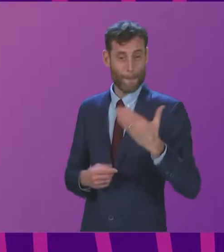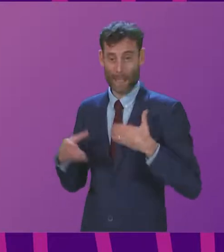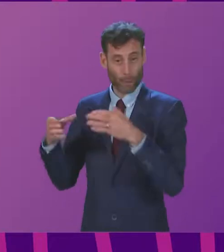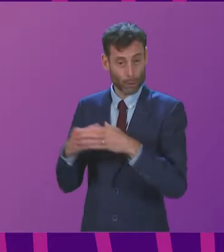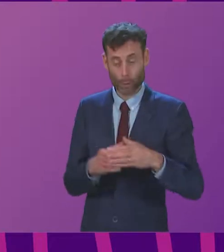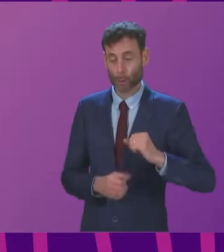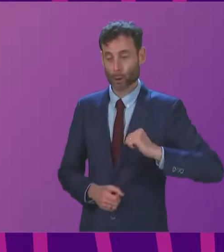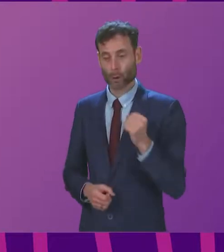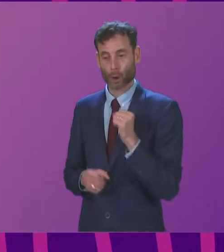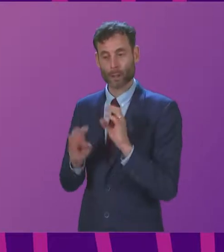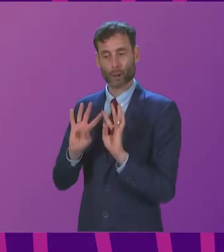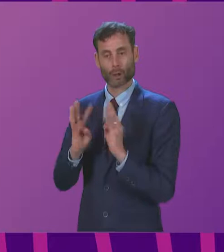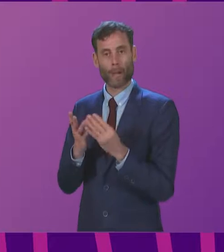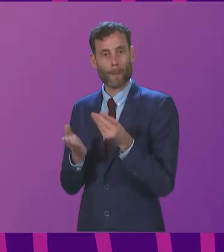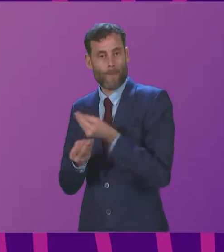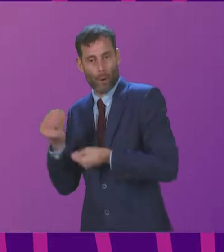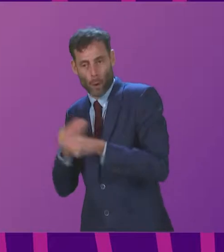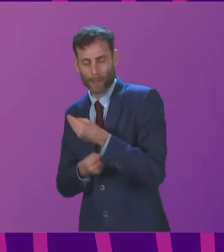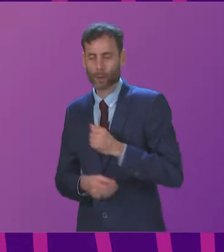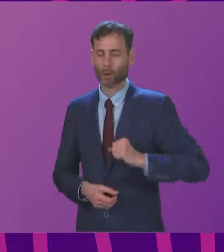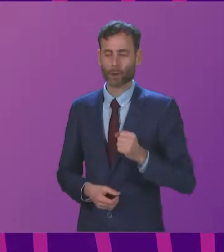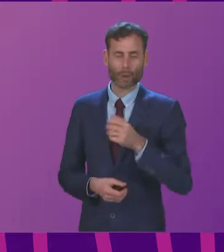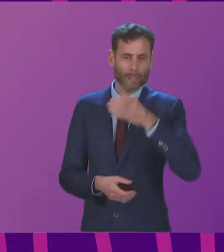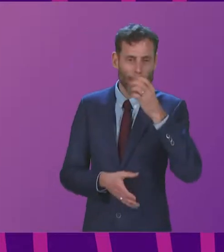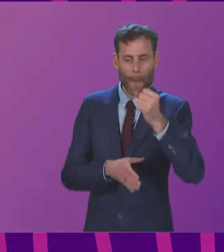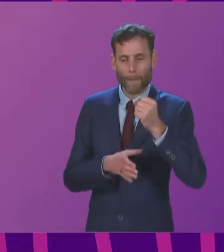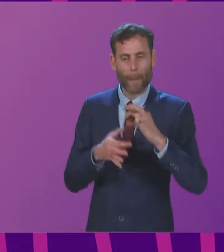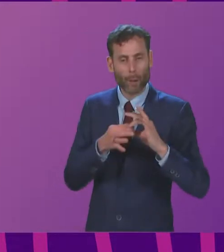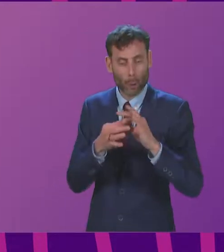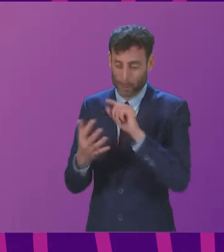of Small Businesses to the Scottish Beer and Pub Association, has problems with the scheme.